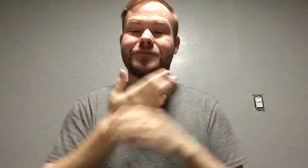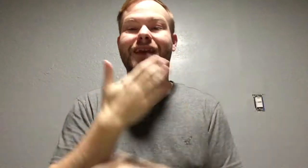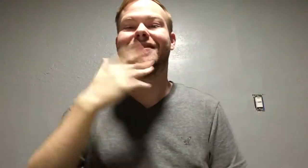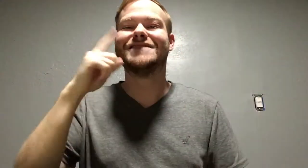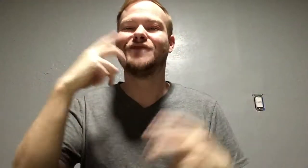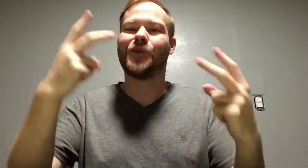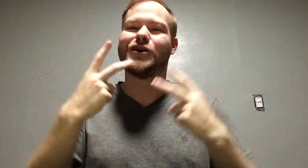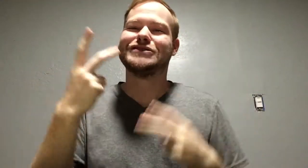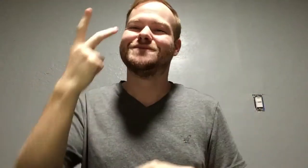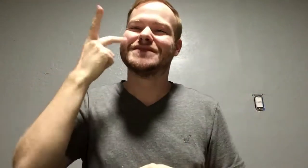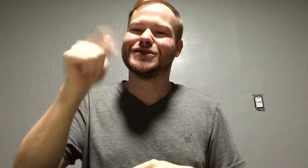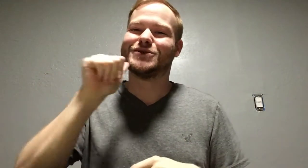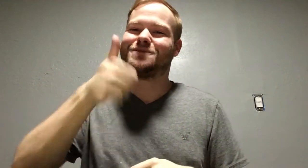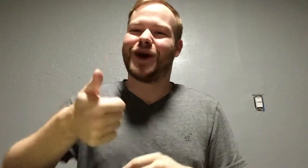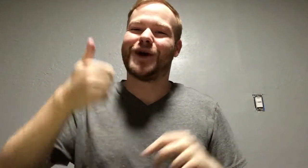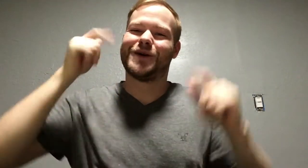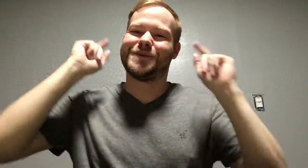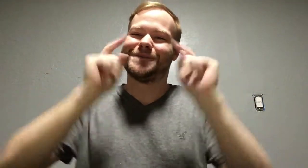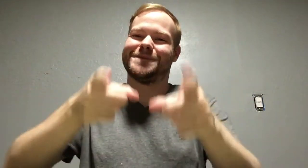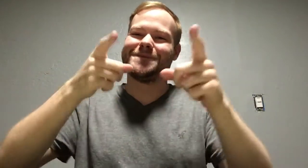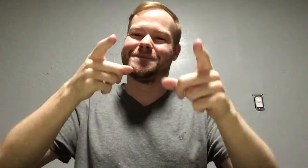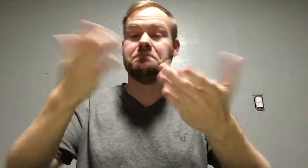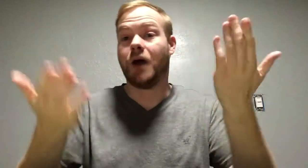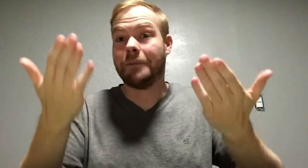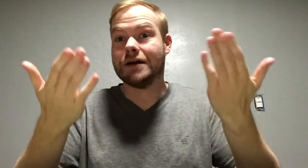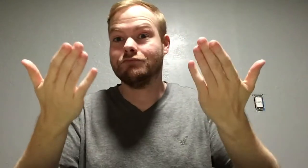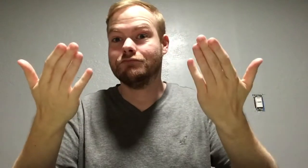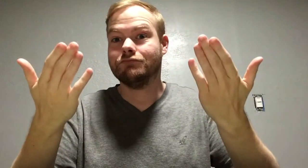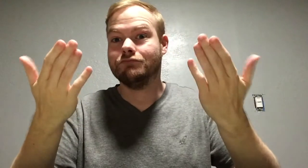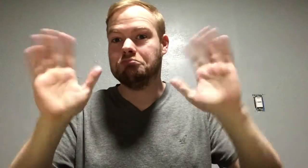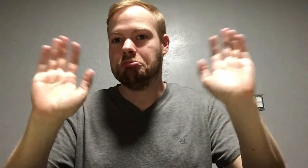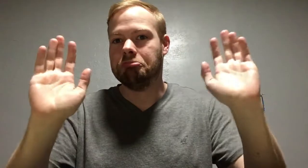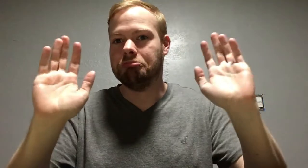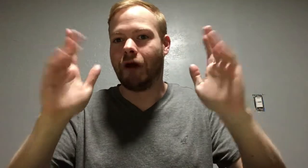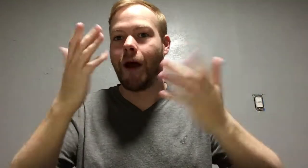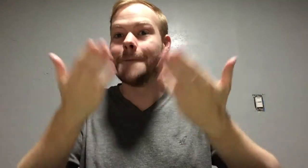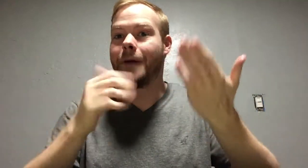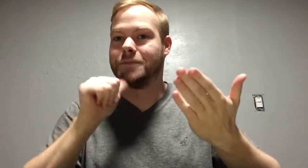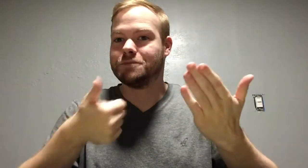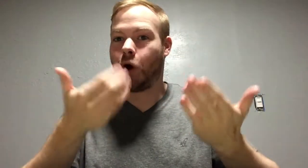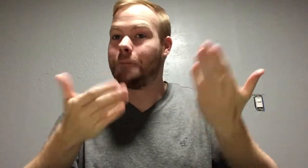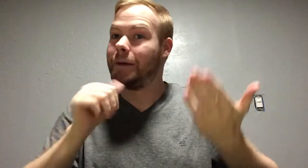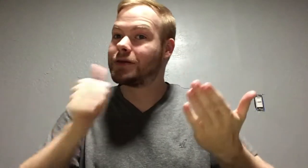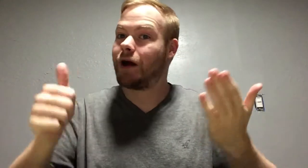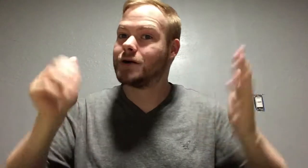Thanks for watching, see you tomorrow. Maybe. Maybe tomorrow, maybe not.